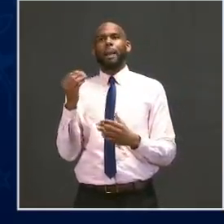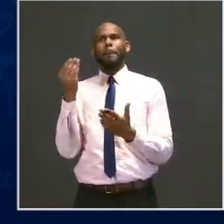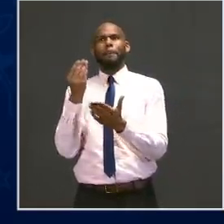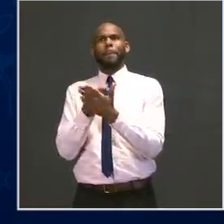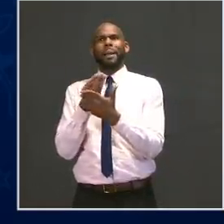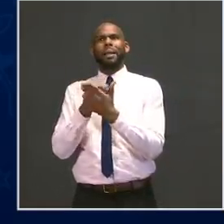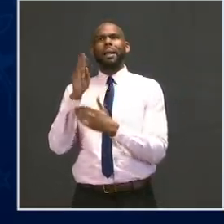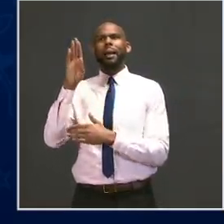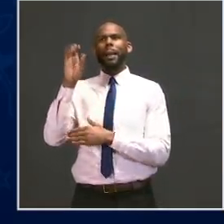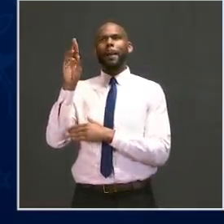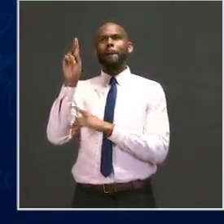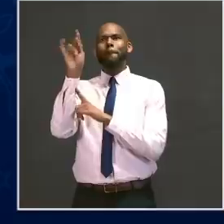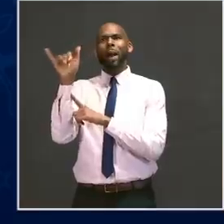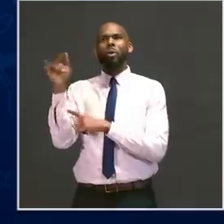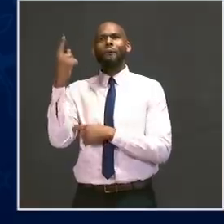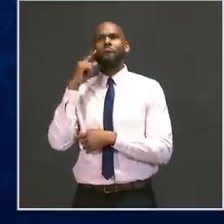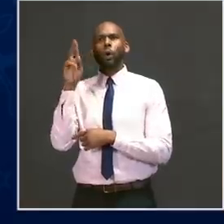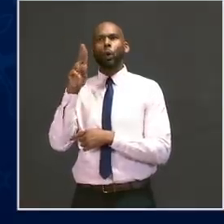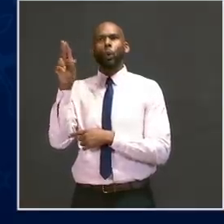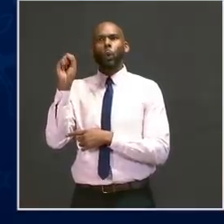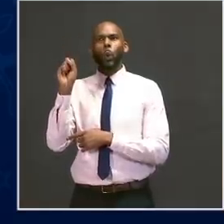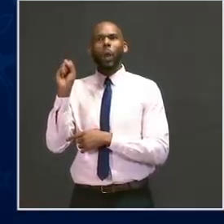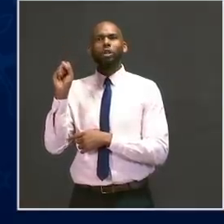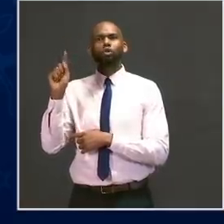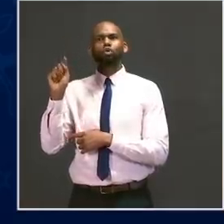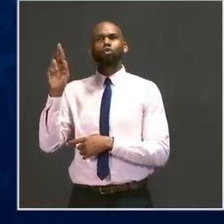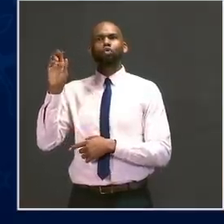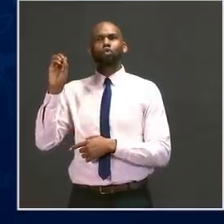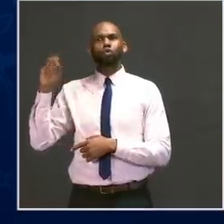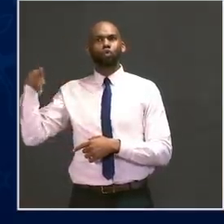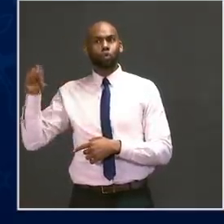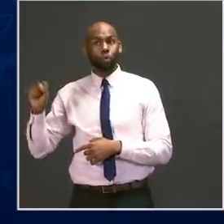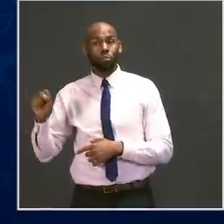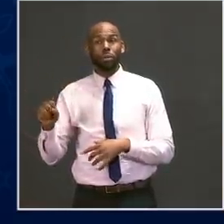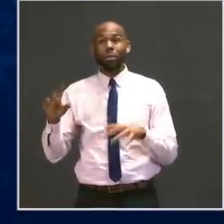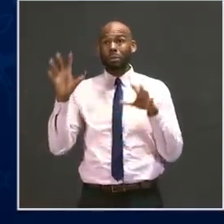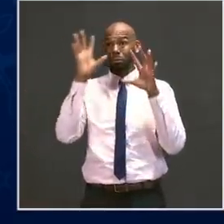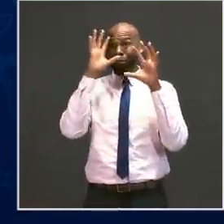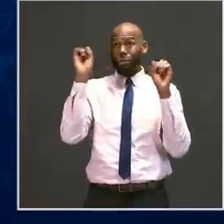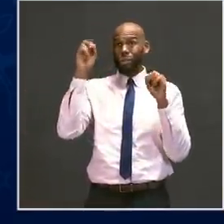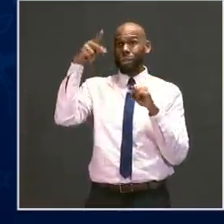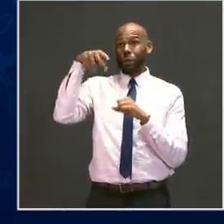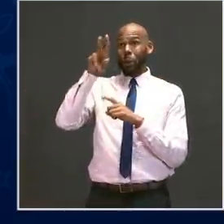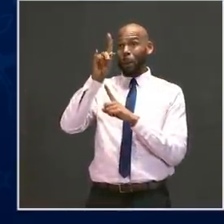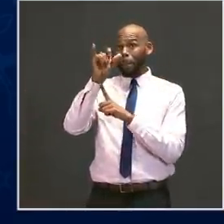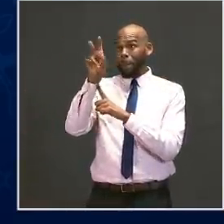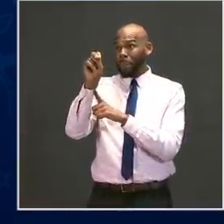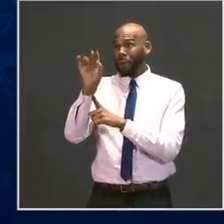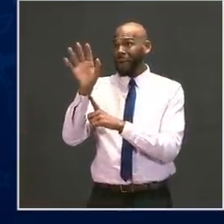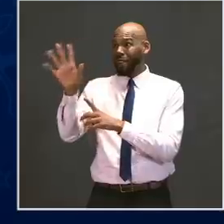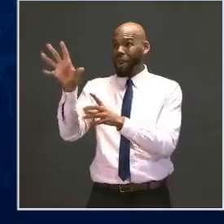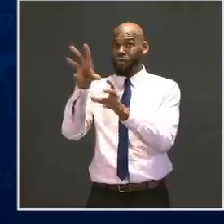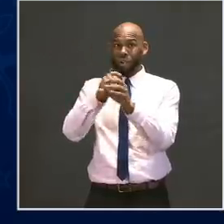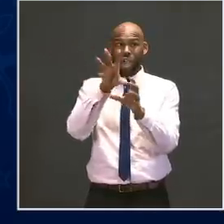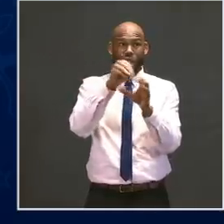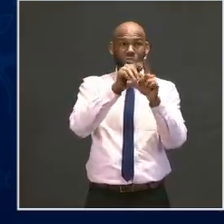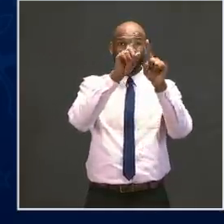when he spoke with President Putin. And in our engagements -- his engagements and engagements at all levels -- with our European partners,